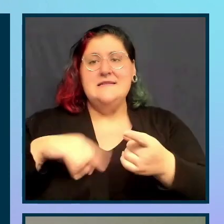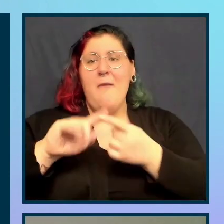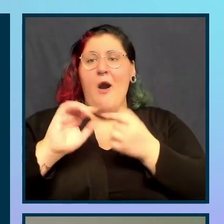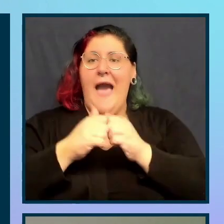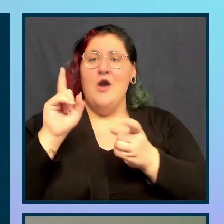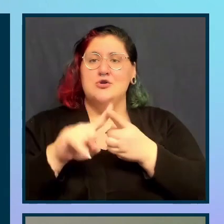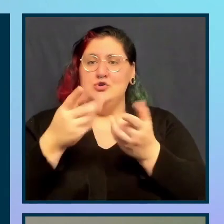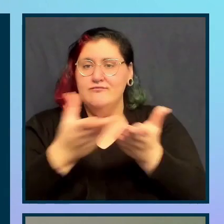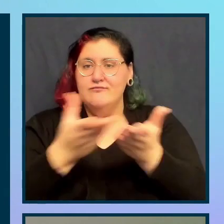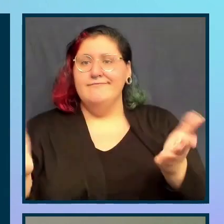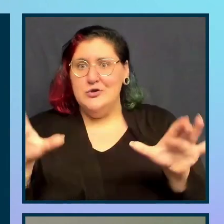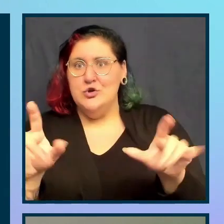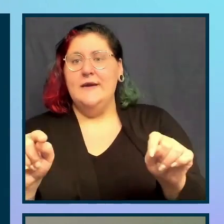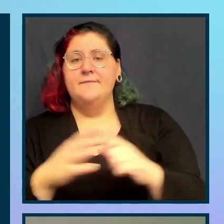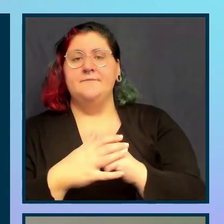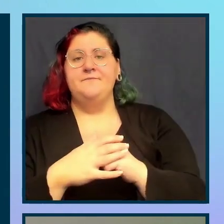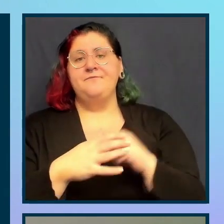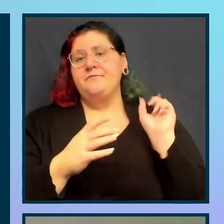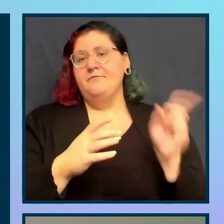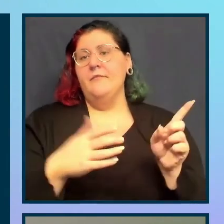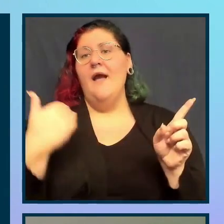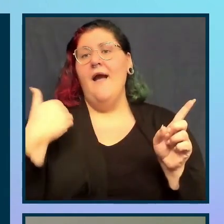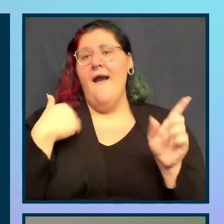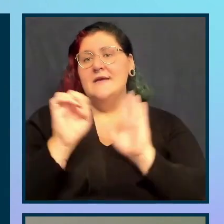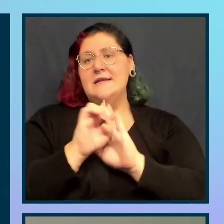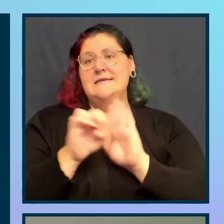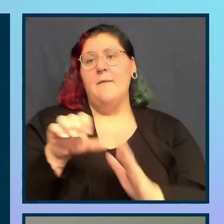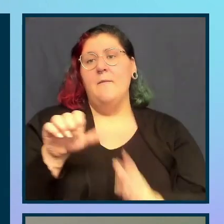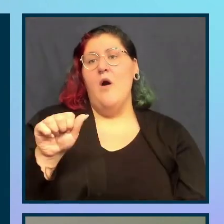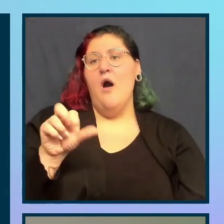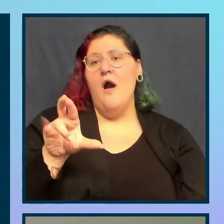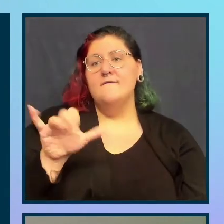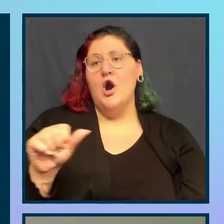the ARIA practices guide again, which has six separate examples of different comboboxes